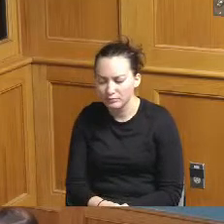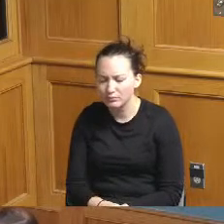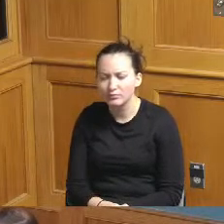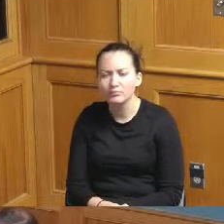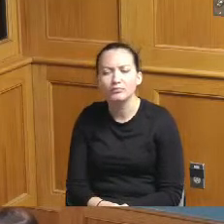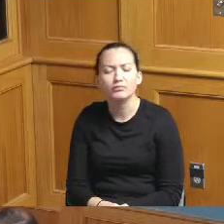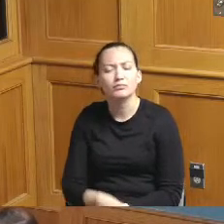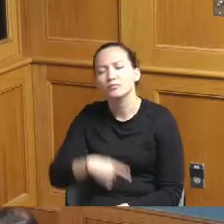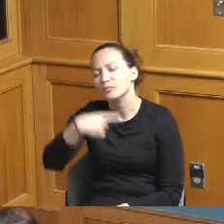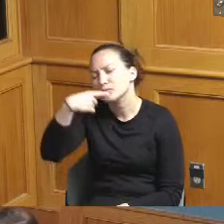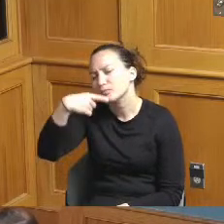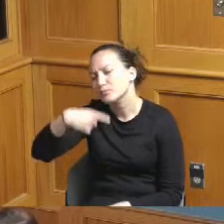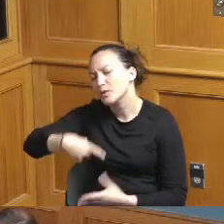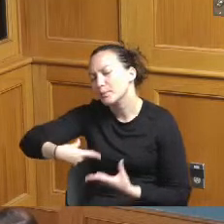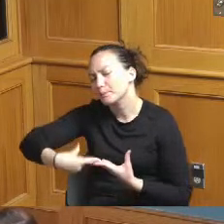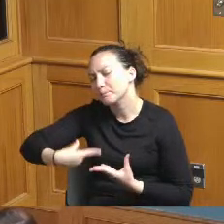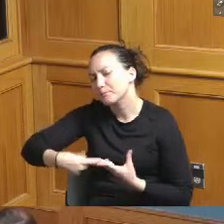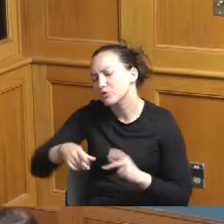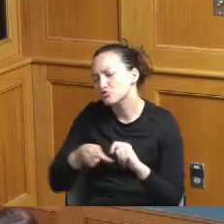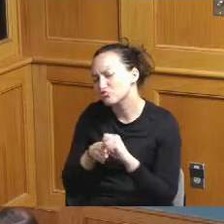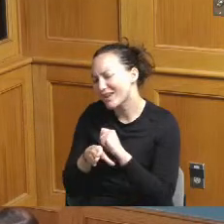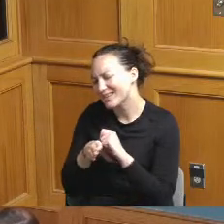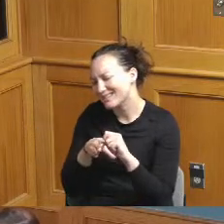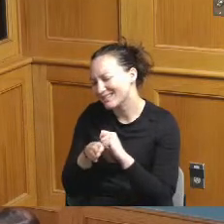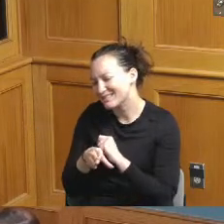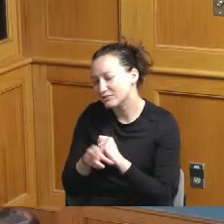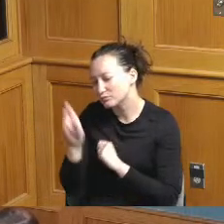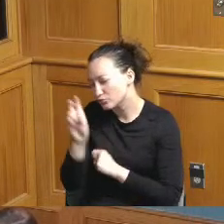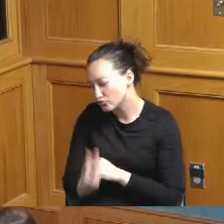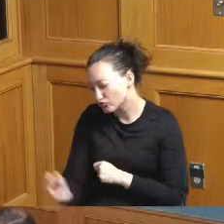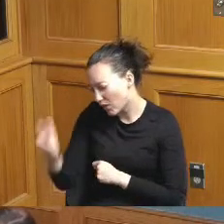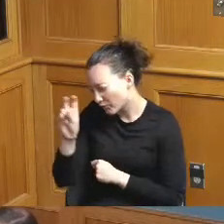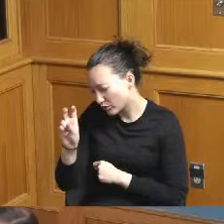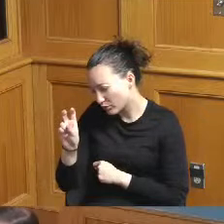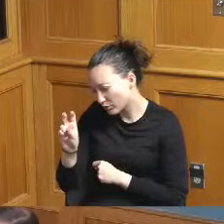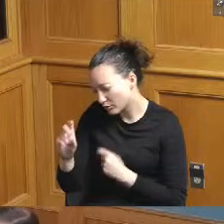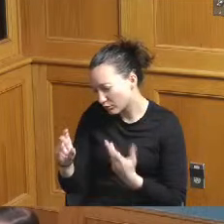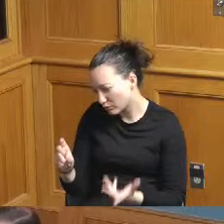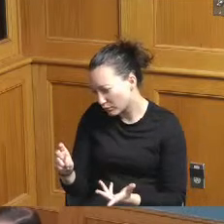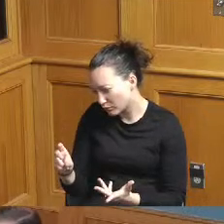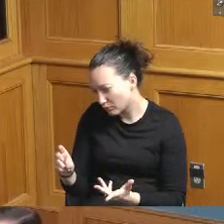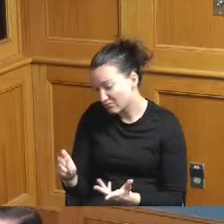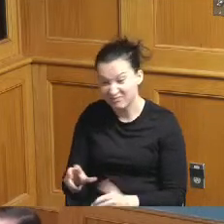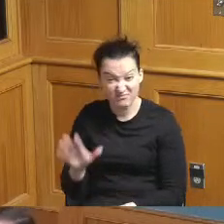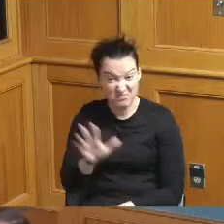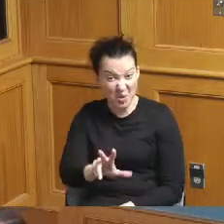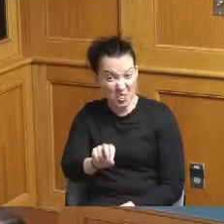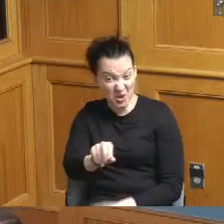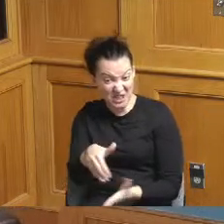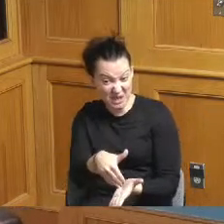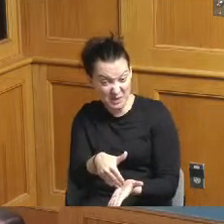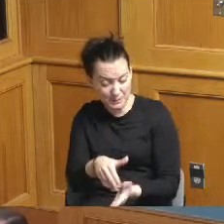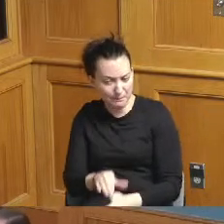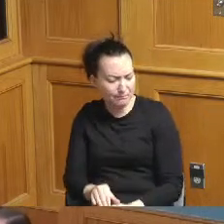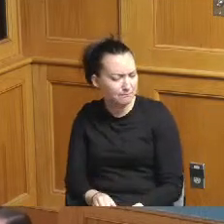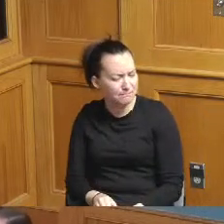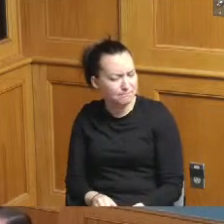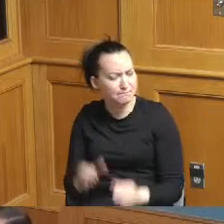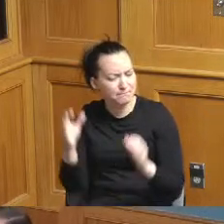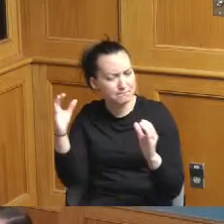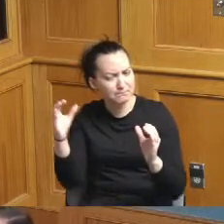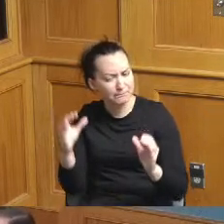want to go over on the training and travel side we're at almost 30,000 and then when